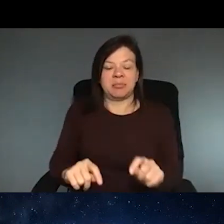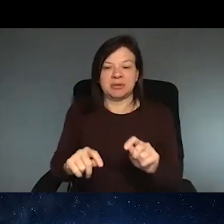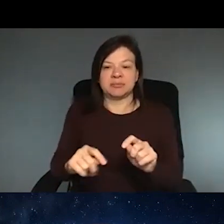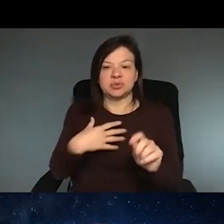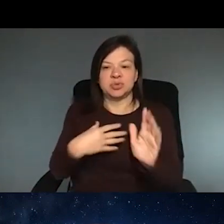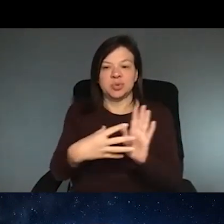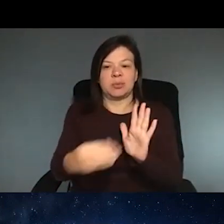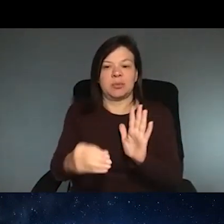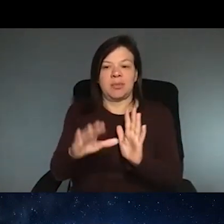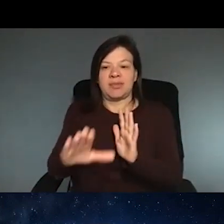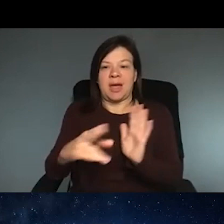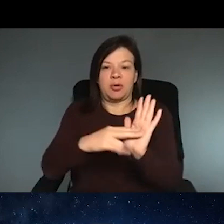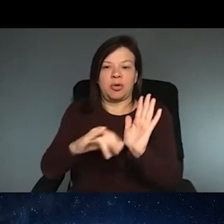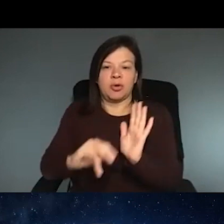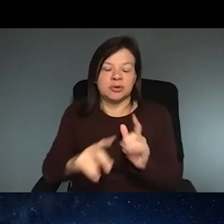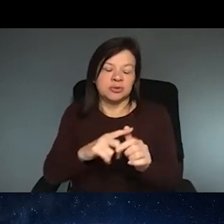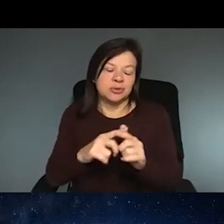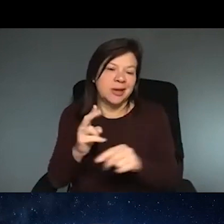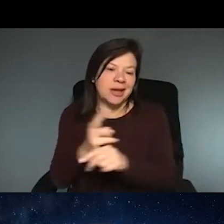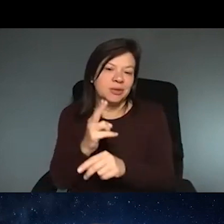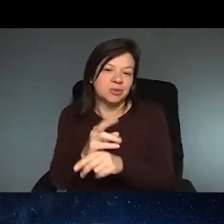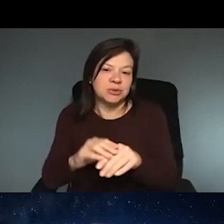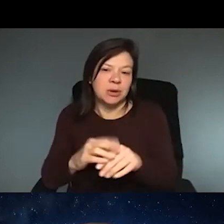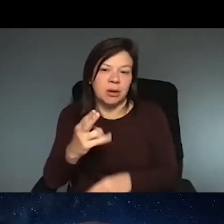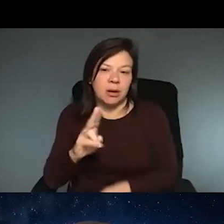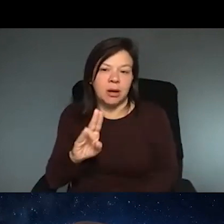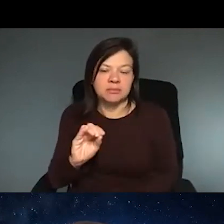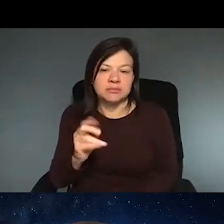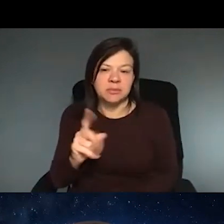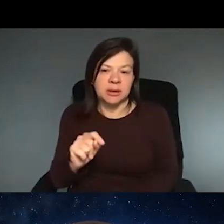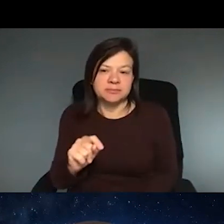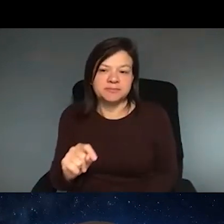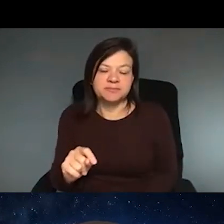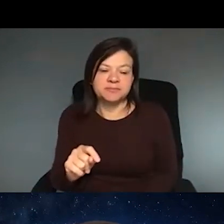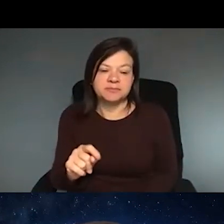HubSpot BUT THE ASTERISK I WILL PROVIDE HERE IS THAT